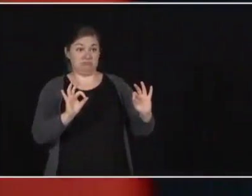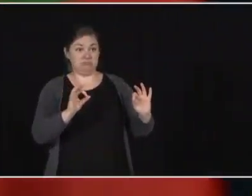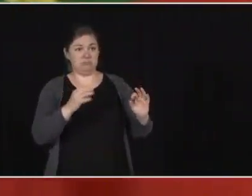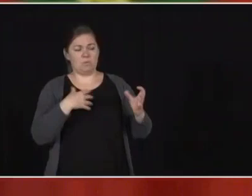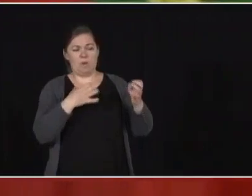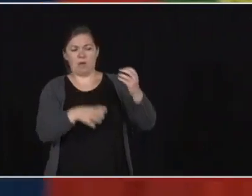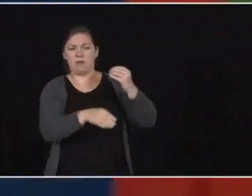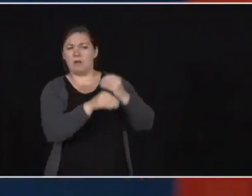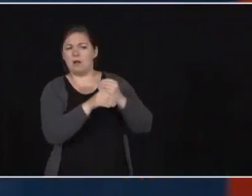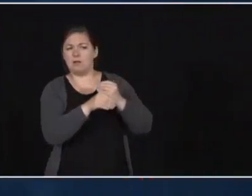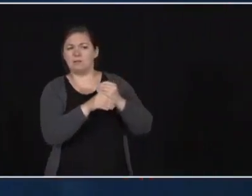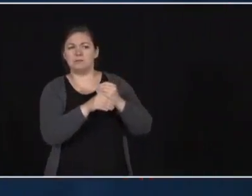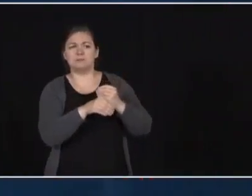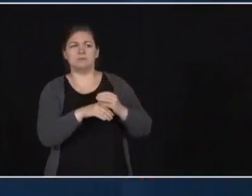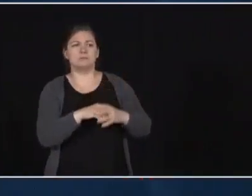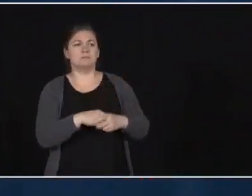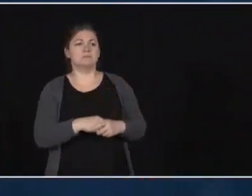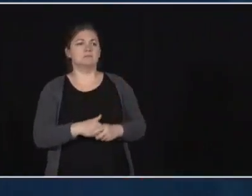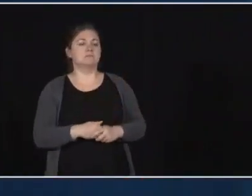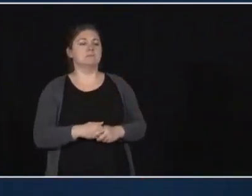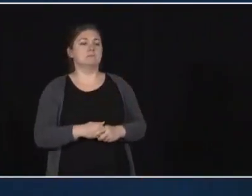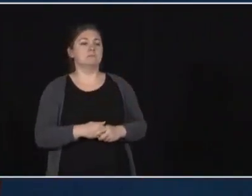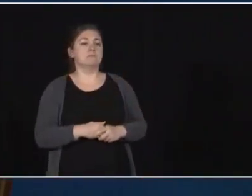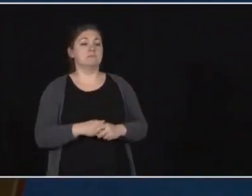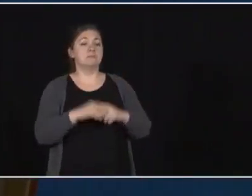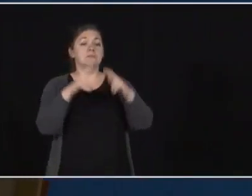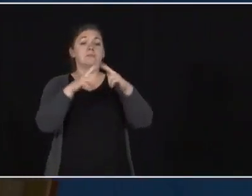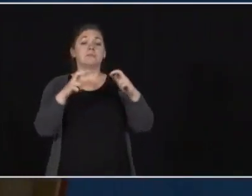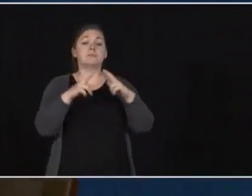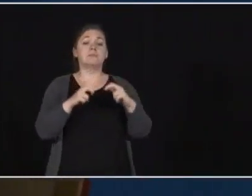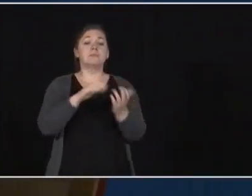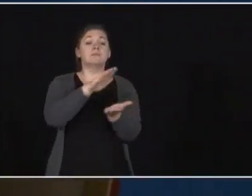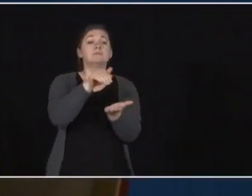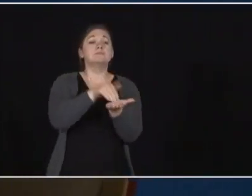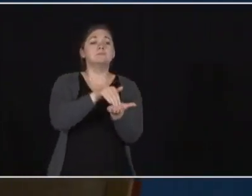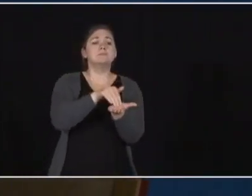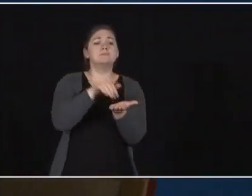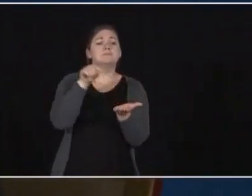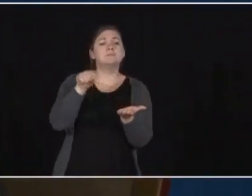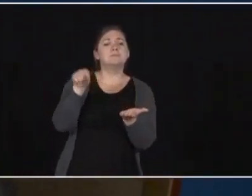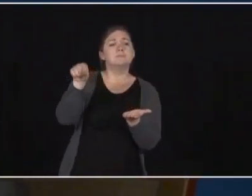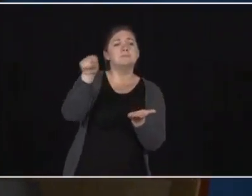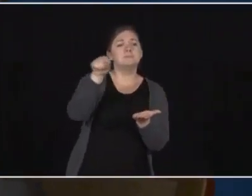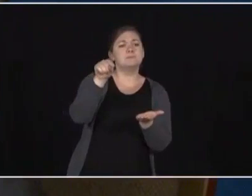the point on what is not happening is the assessment centers are not judging your judgment on if you are at risk.